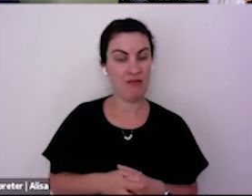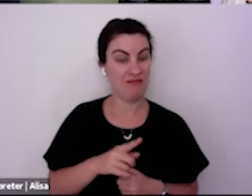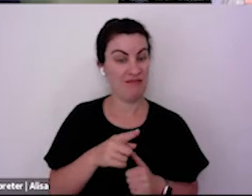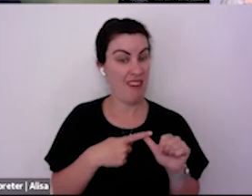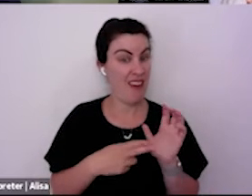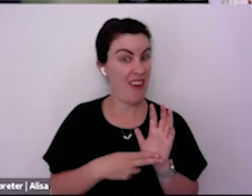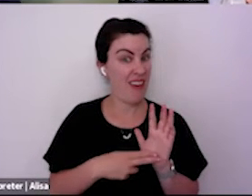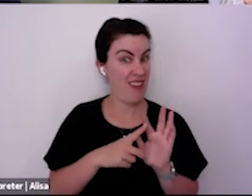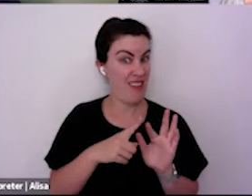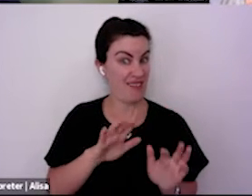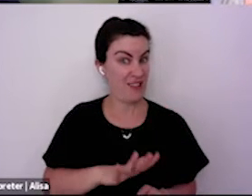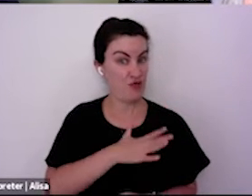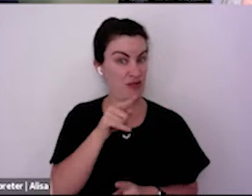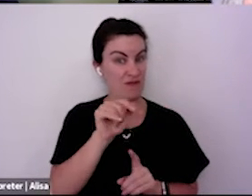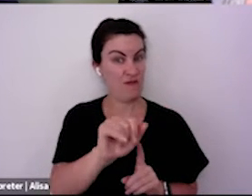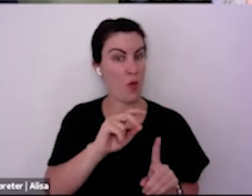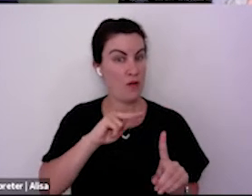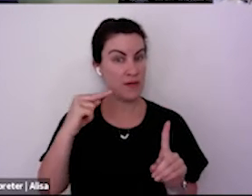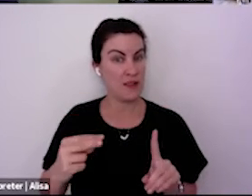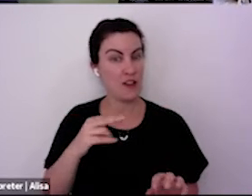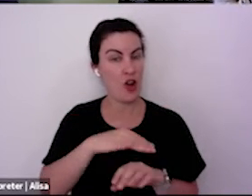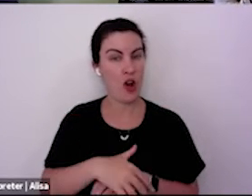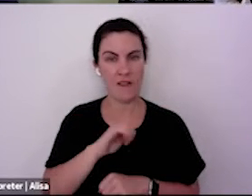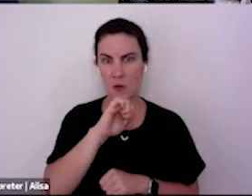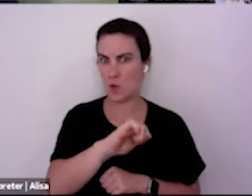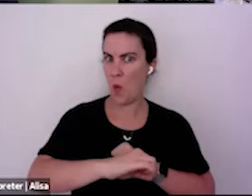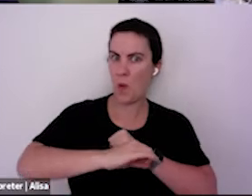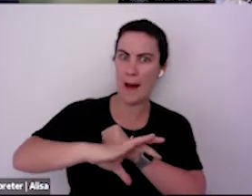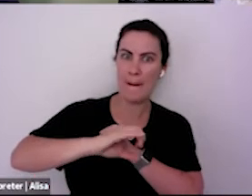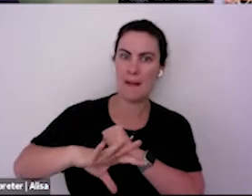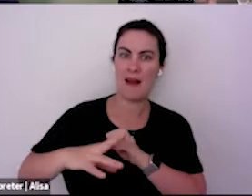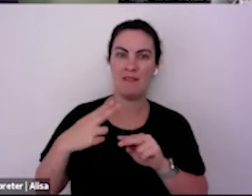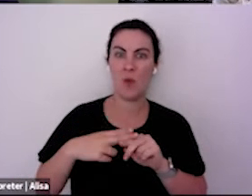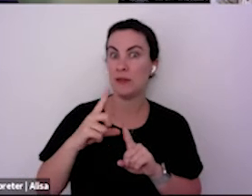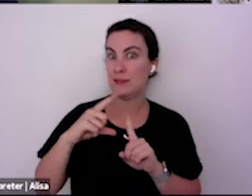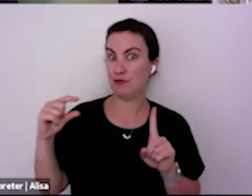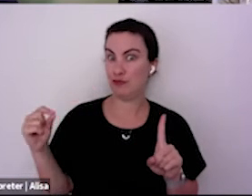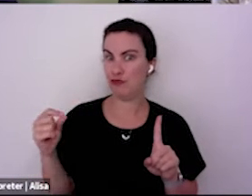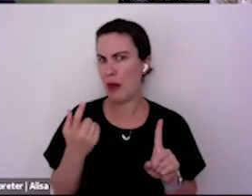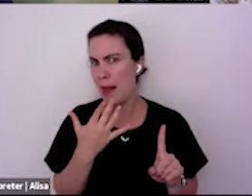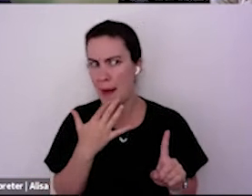about in the campaign angles you are working with for your digital products.